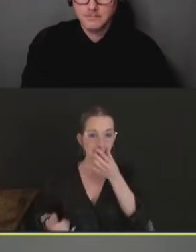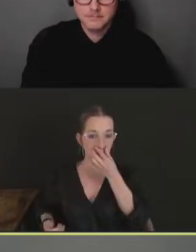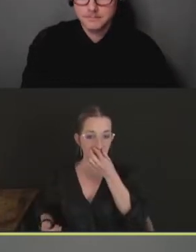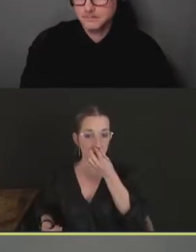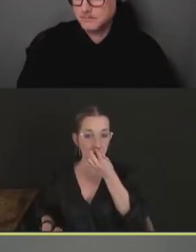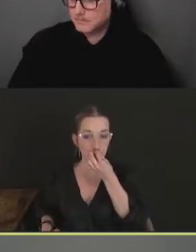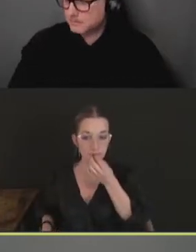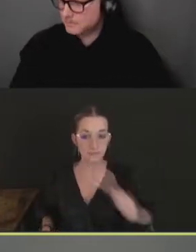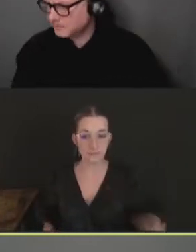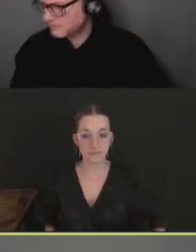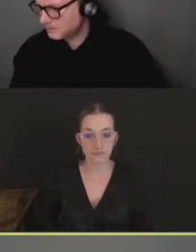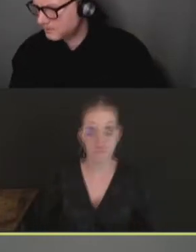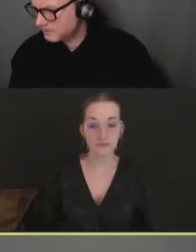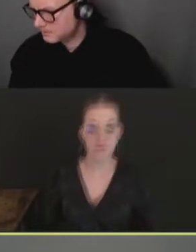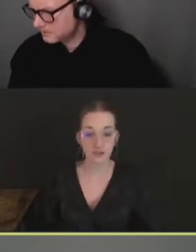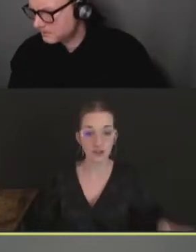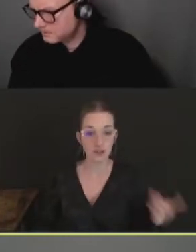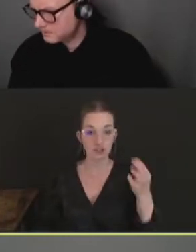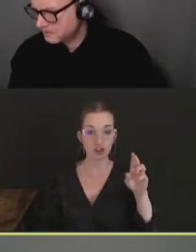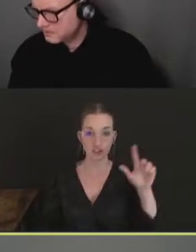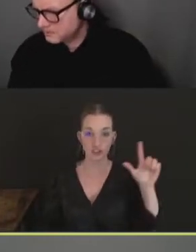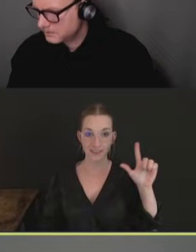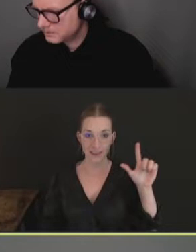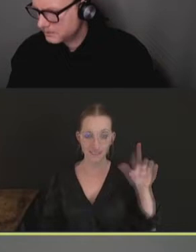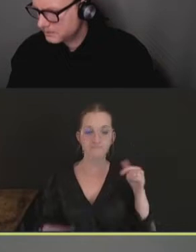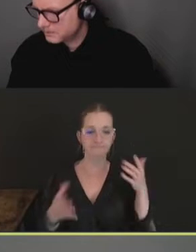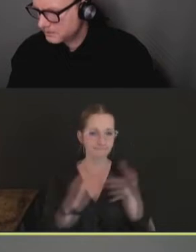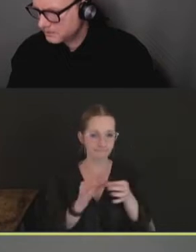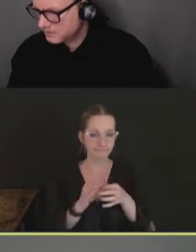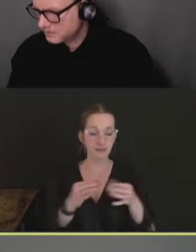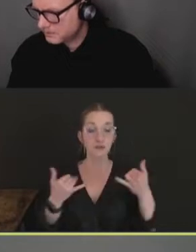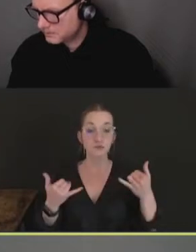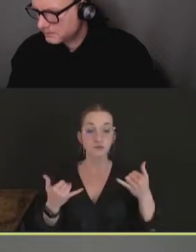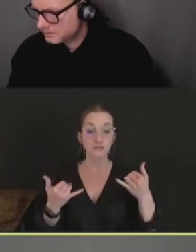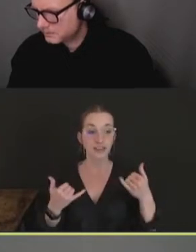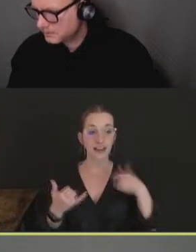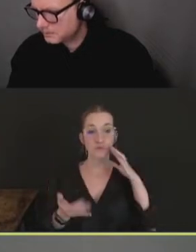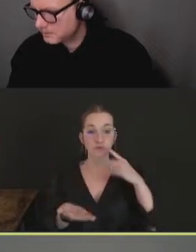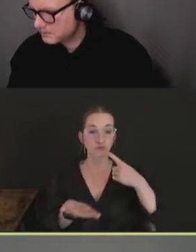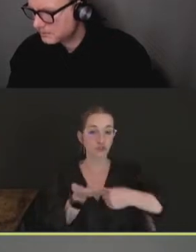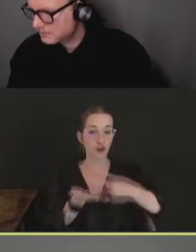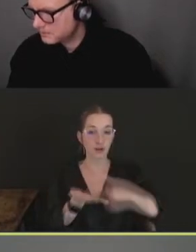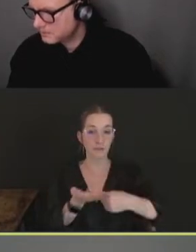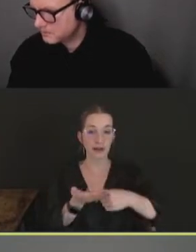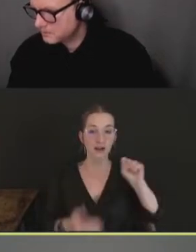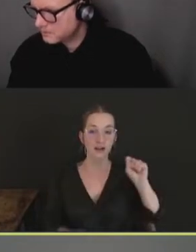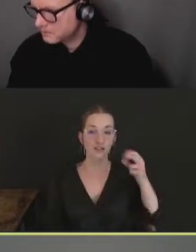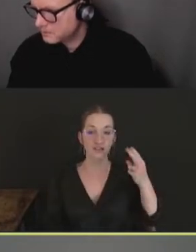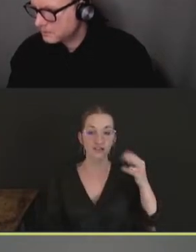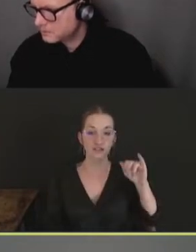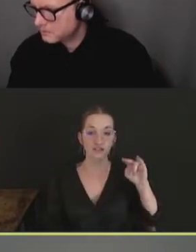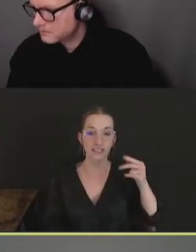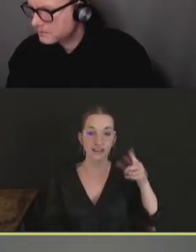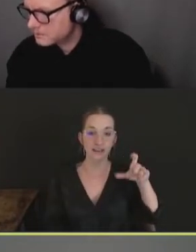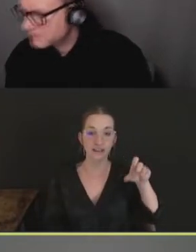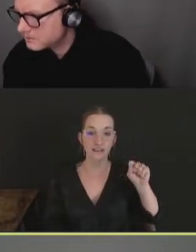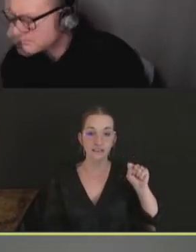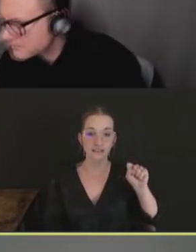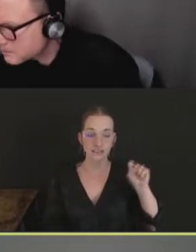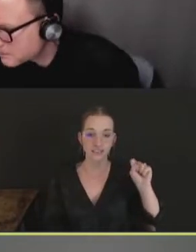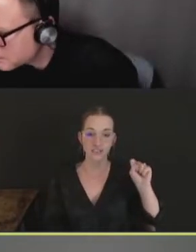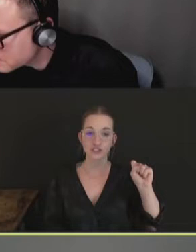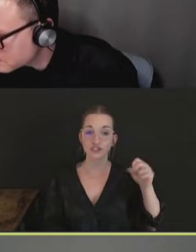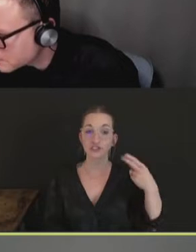Today, I'm going to talk about shingles vaccination that reduces the risk of both the Alzheimer's